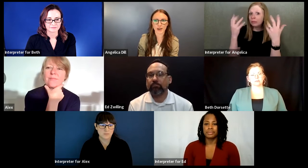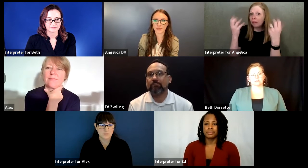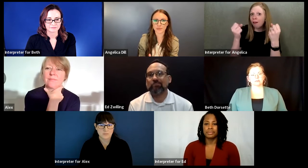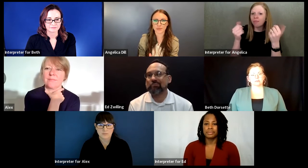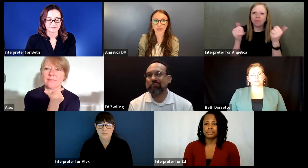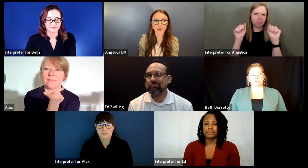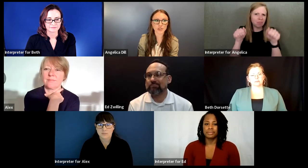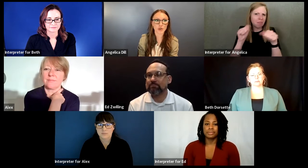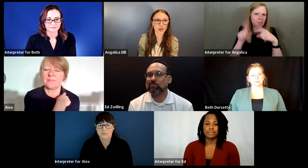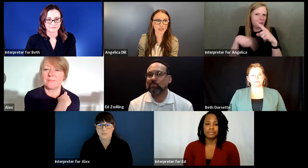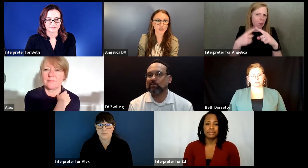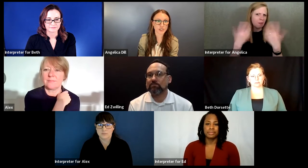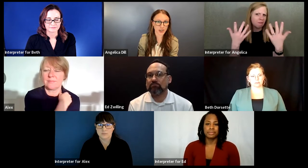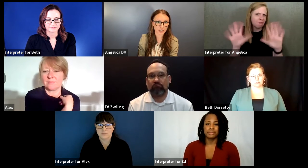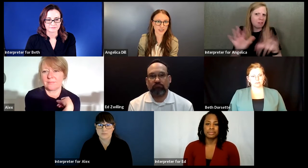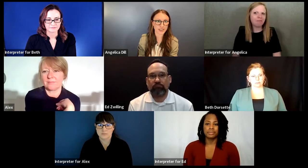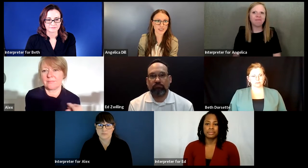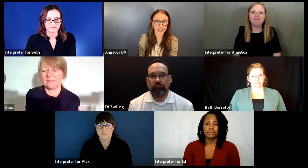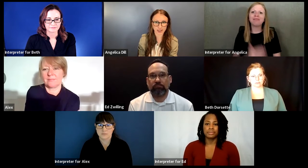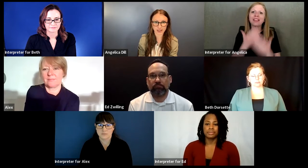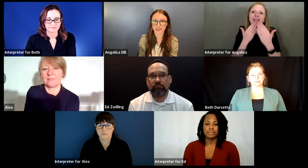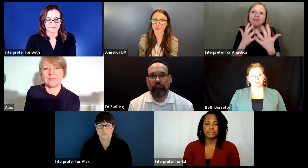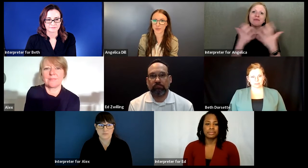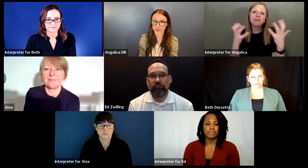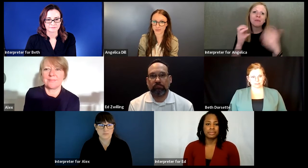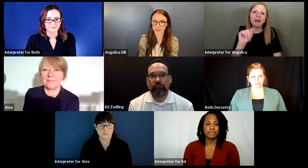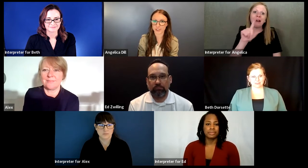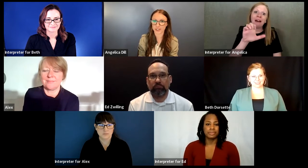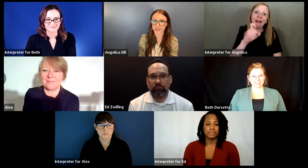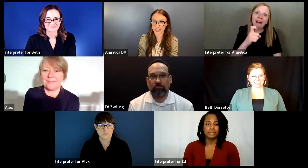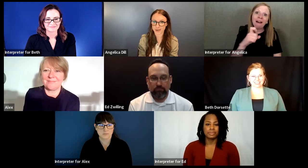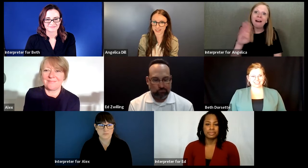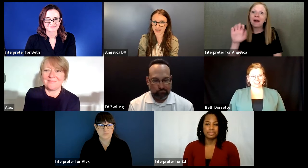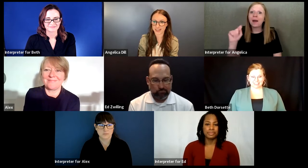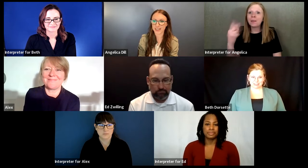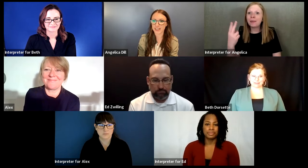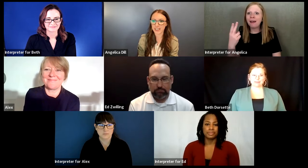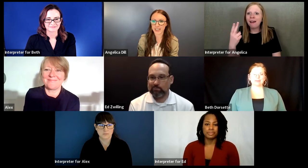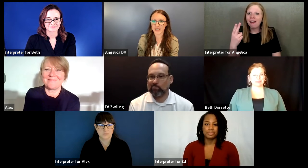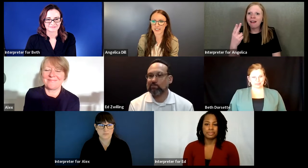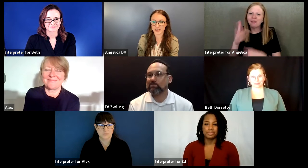Thank you so much, Alex and Beth for sharing your time tonight.